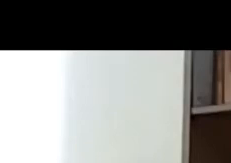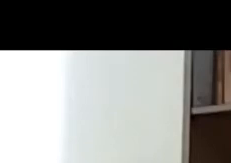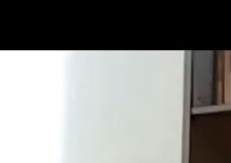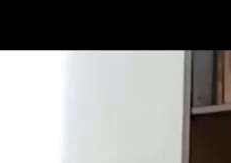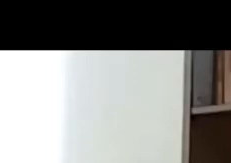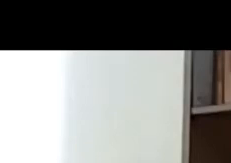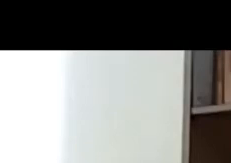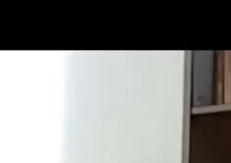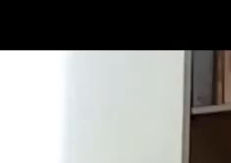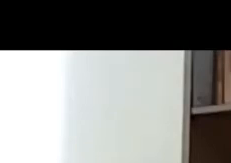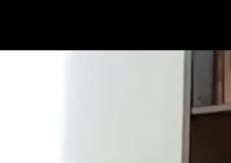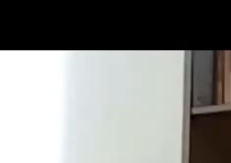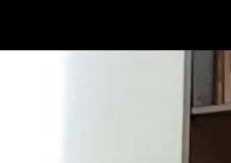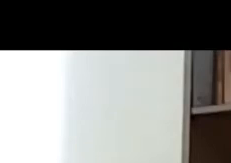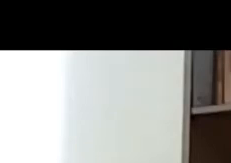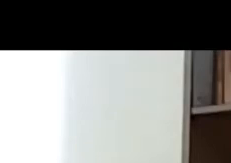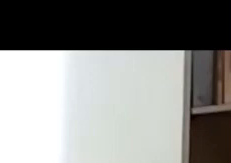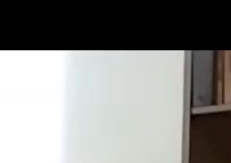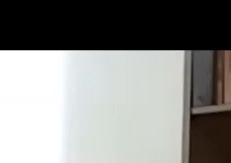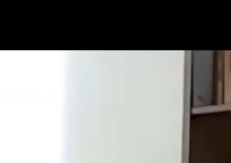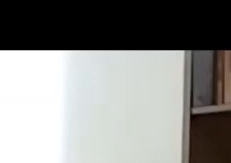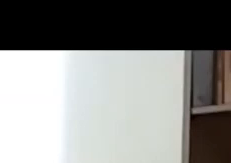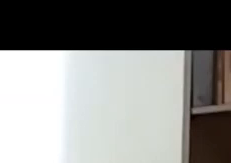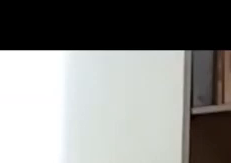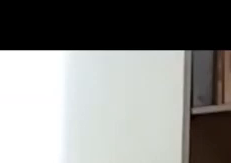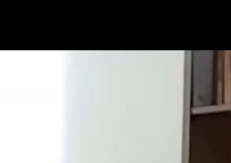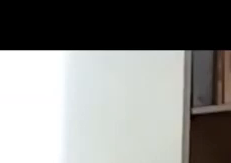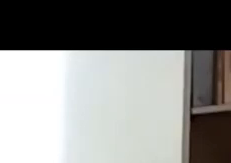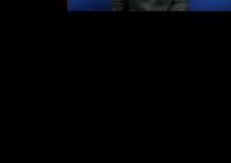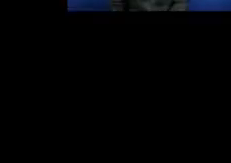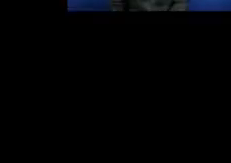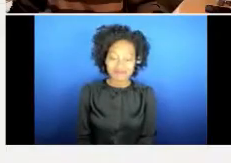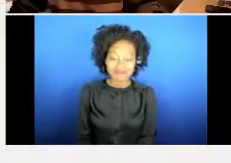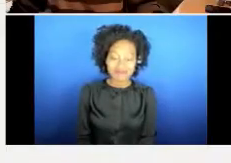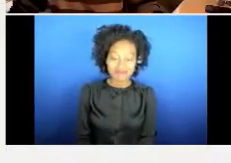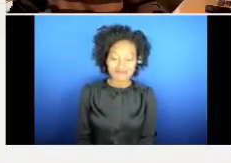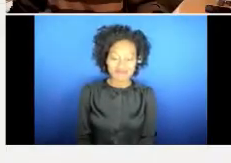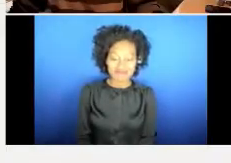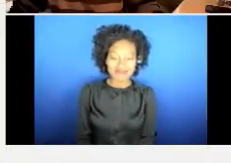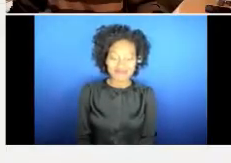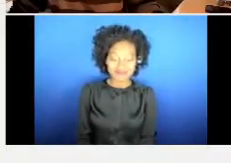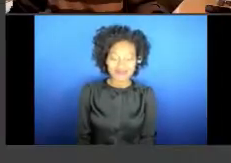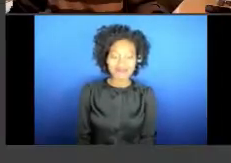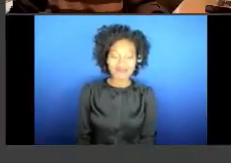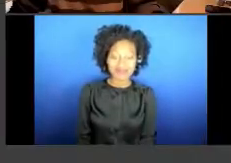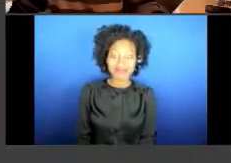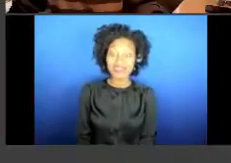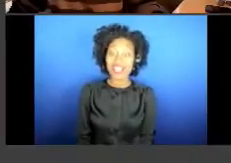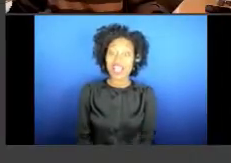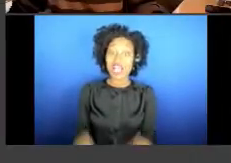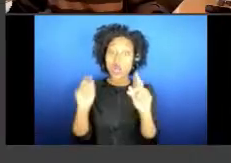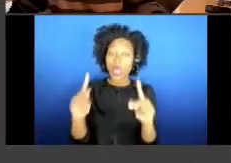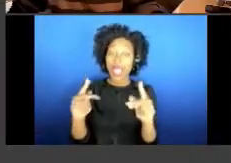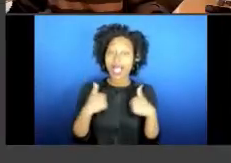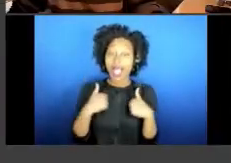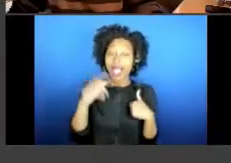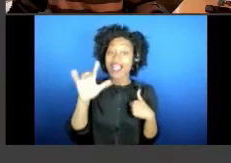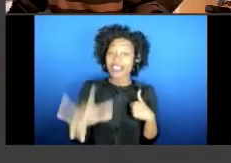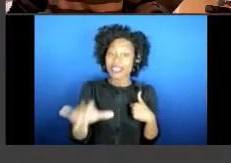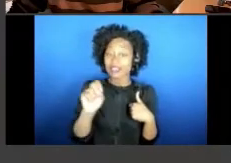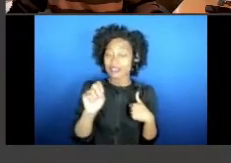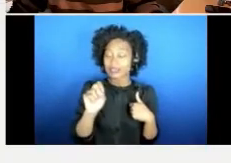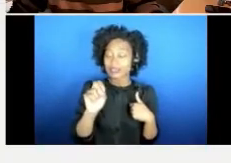subtitles. All right. 14:33:30 I click submit. Enter a comment.